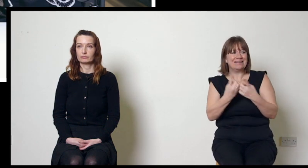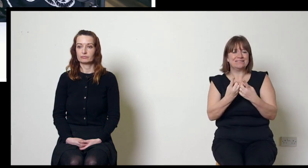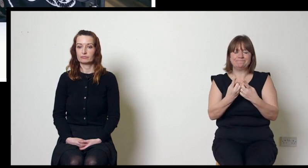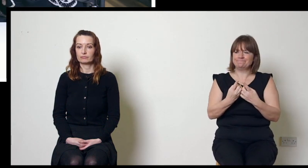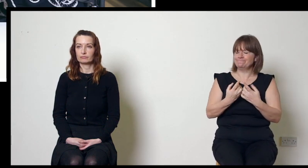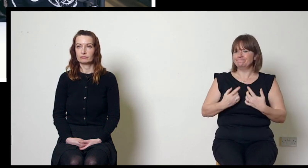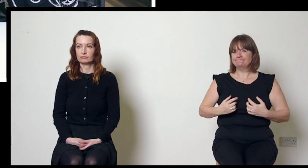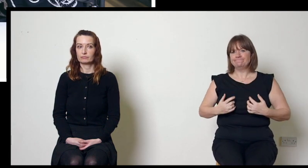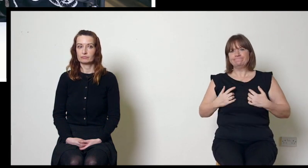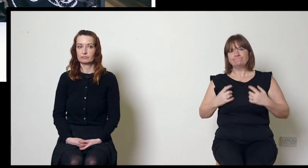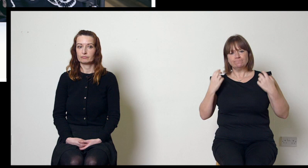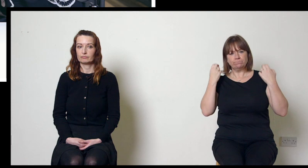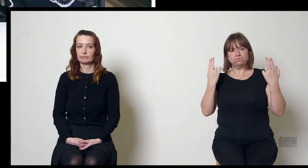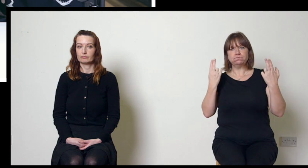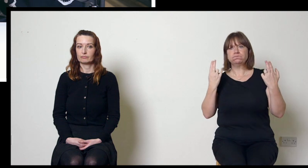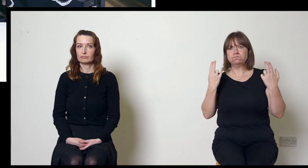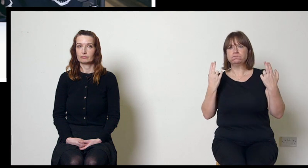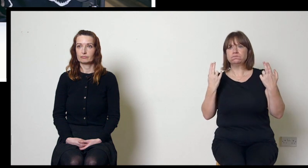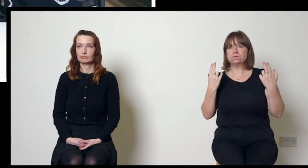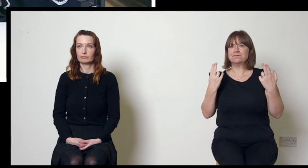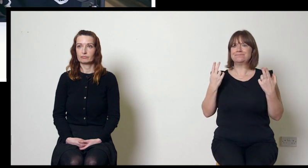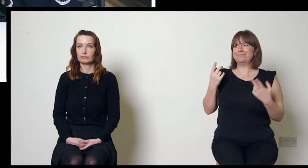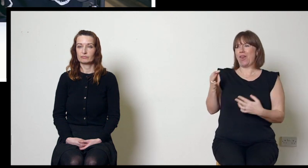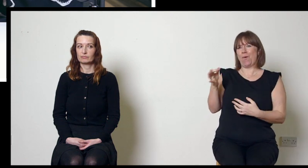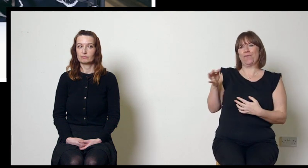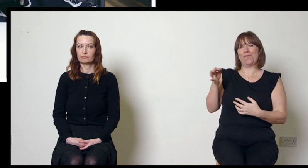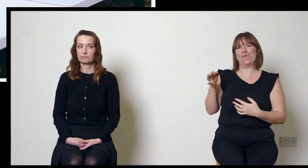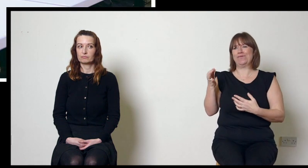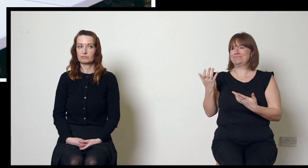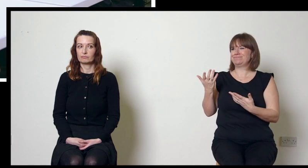a good old moan about local infrastructure being awful and….